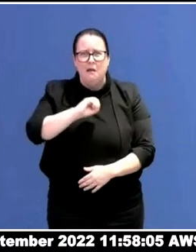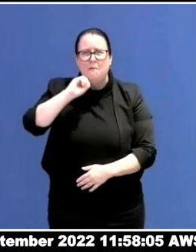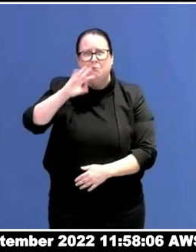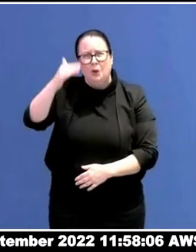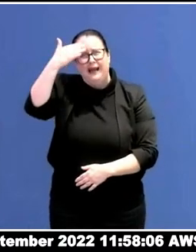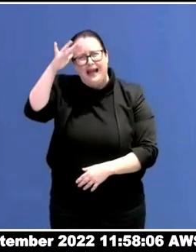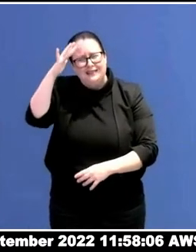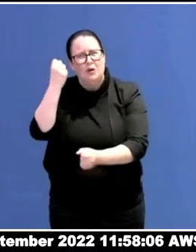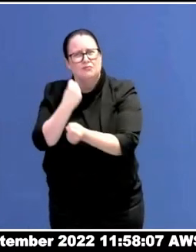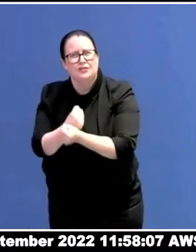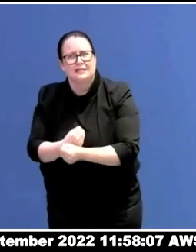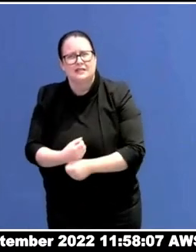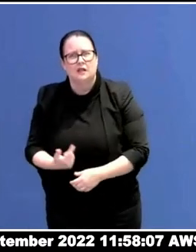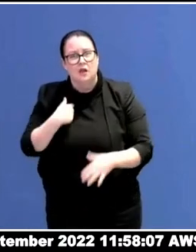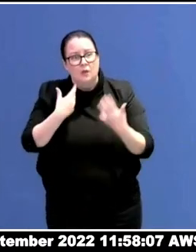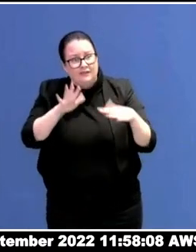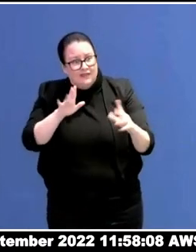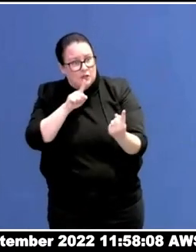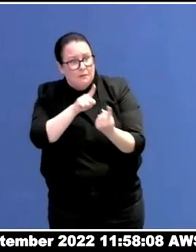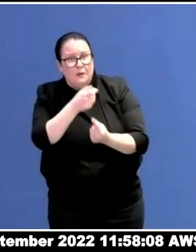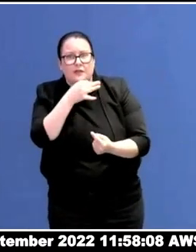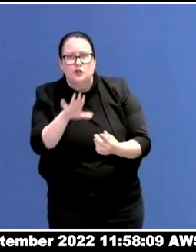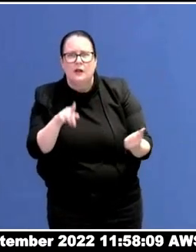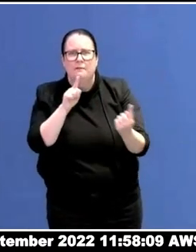We have had engagement with these families, and they're crying for help.